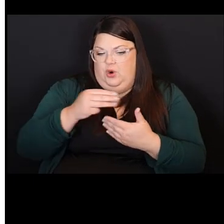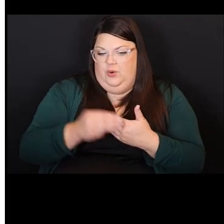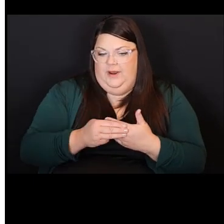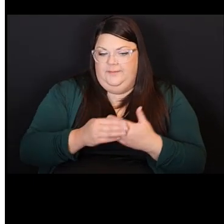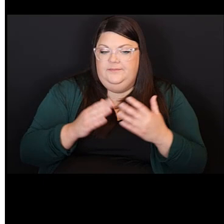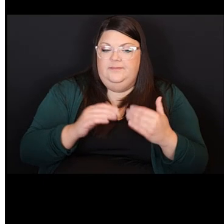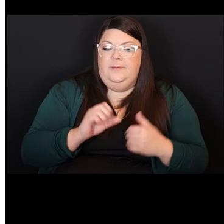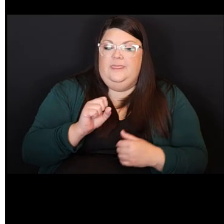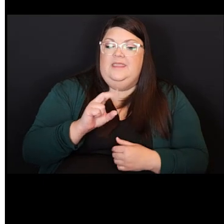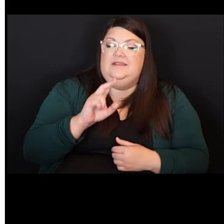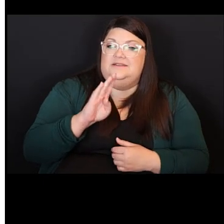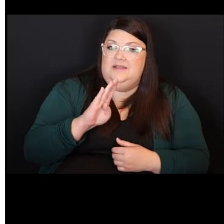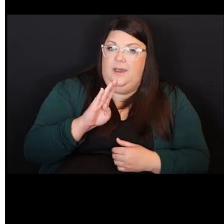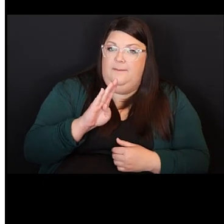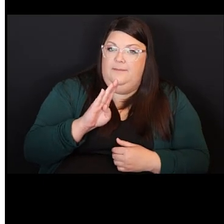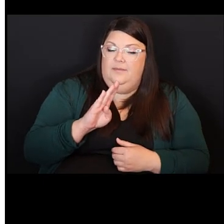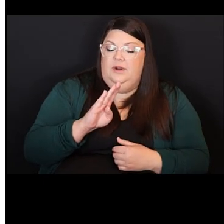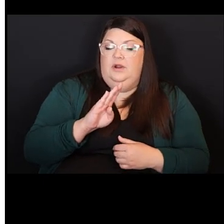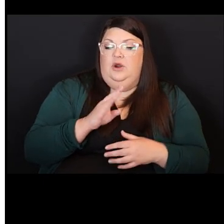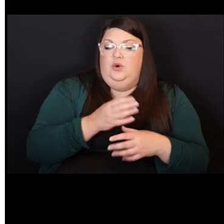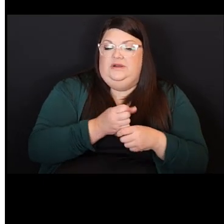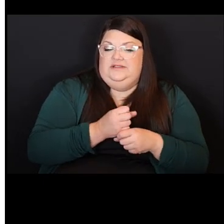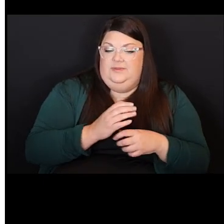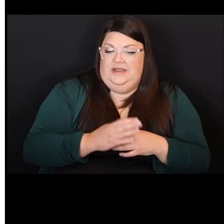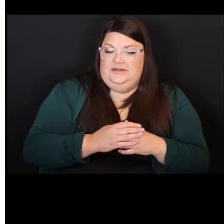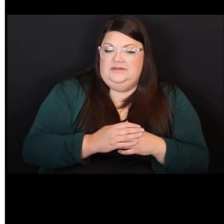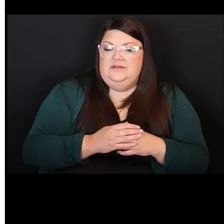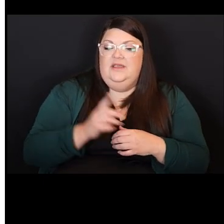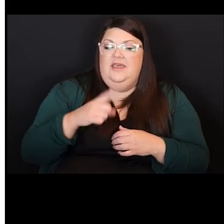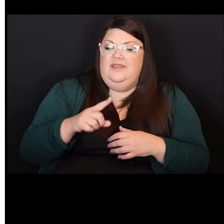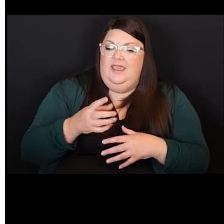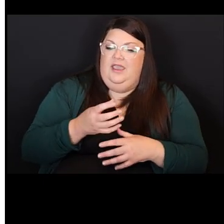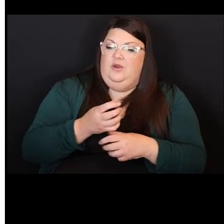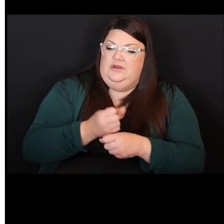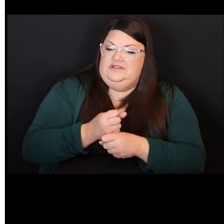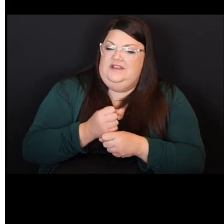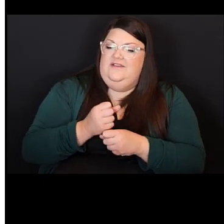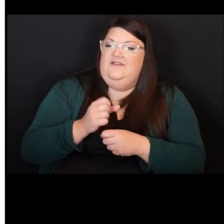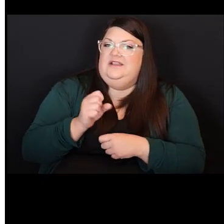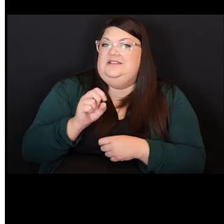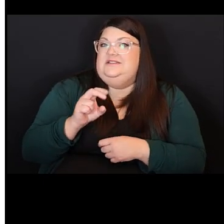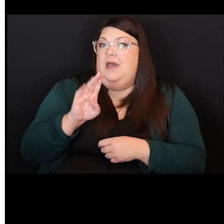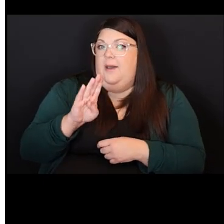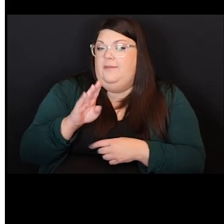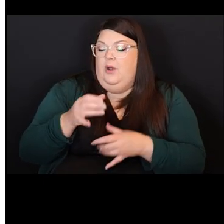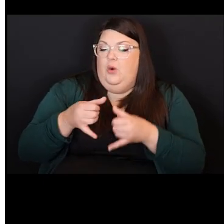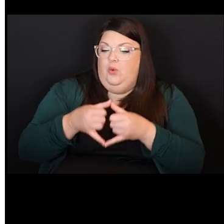Subrecipients are entities that receives a subaward from a pass-through entity to carry